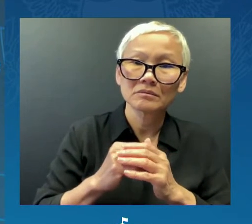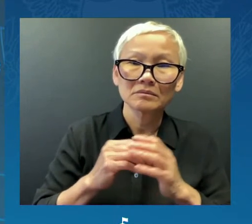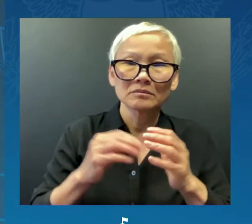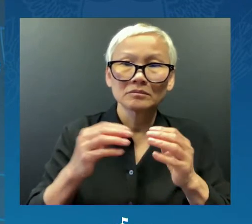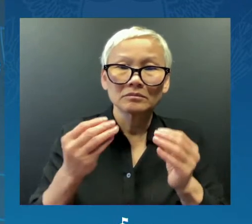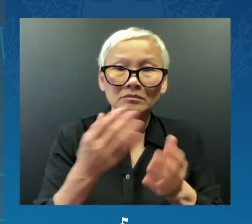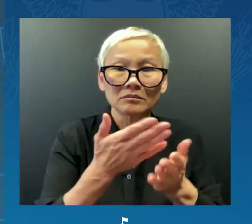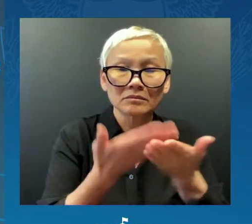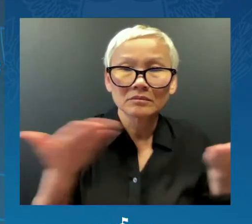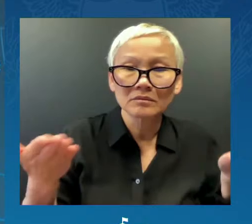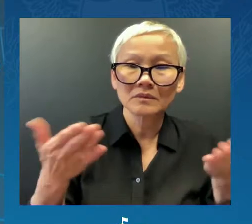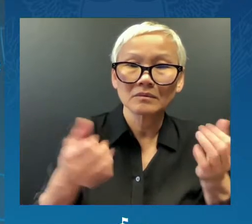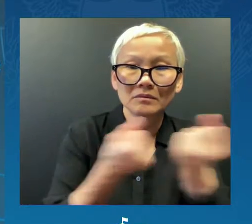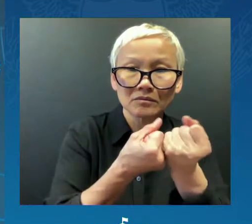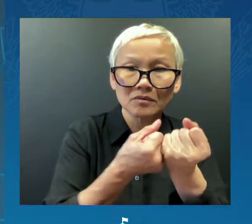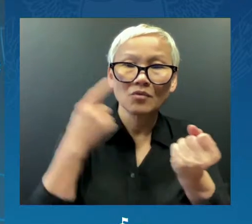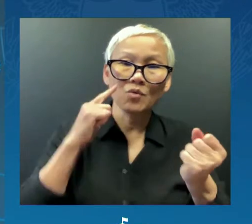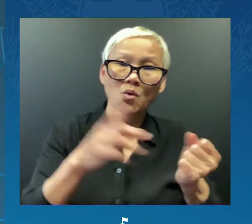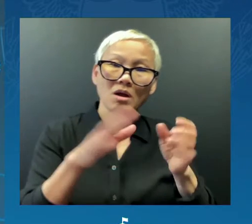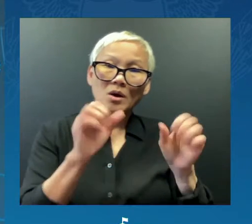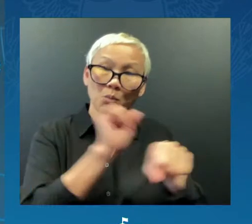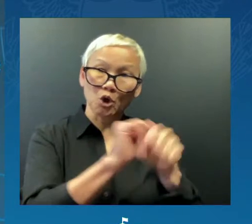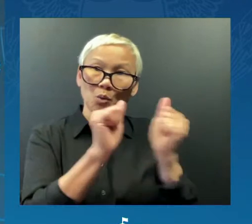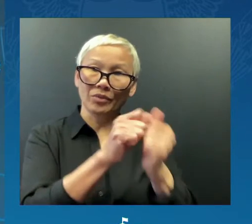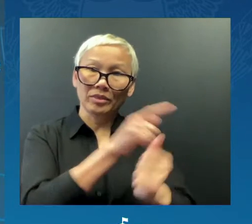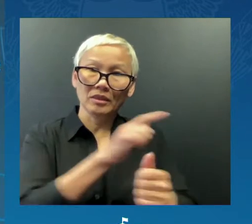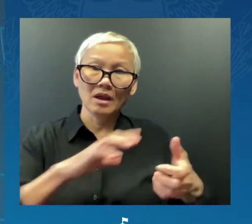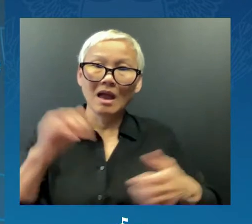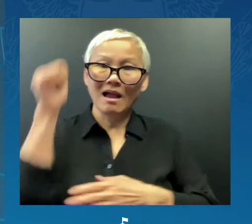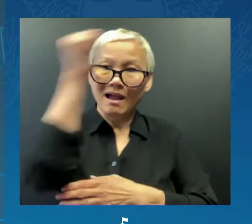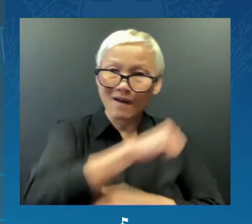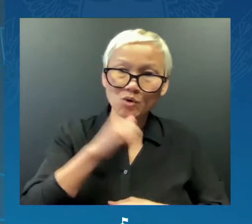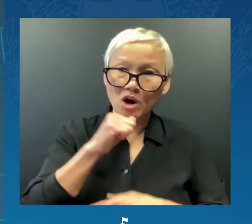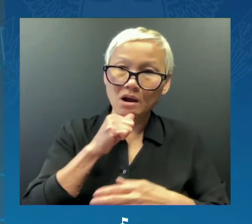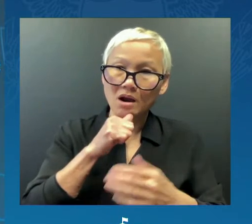as well as to promote long-term growth and innovation.